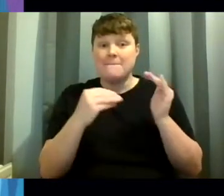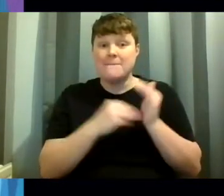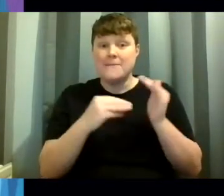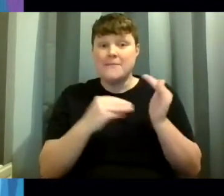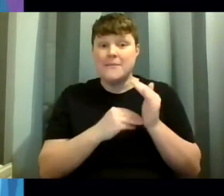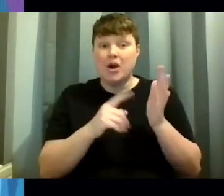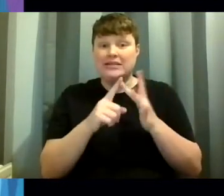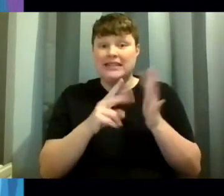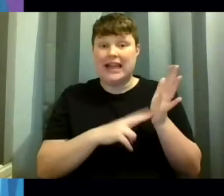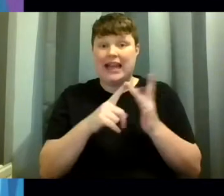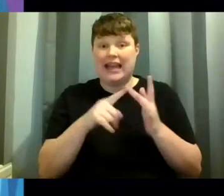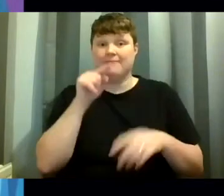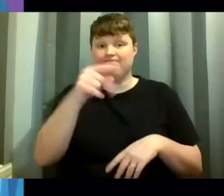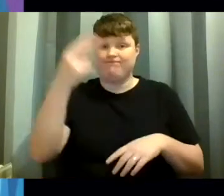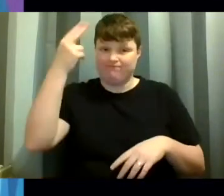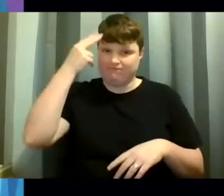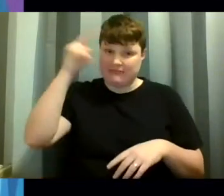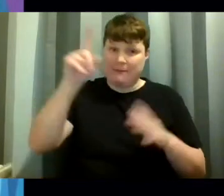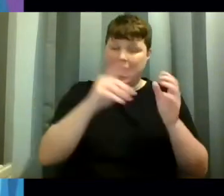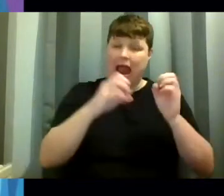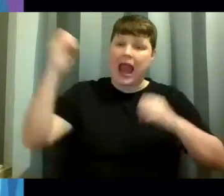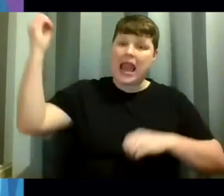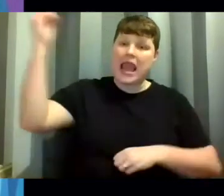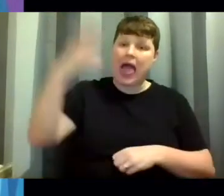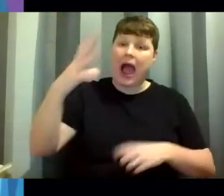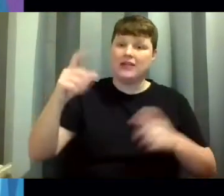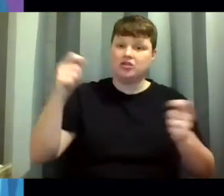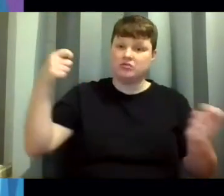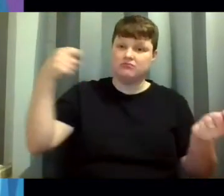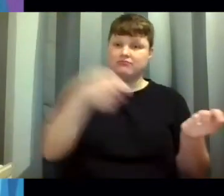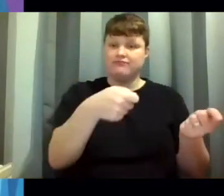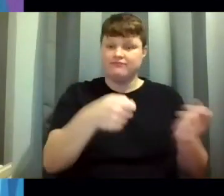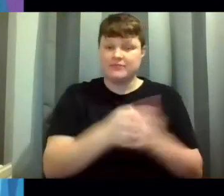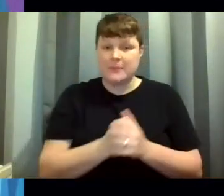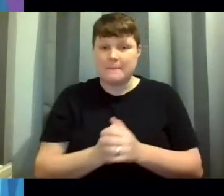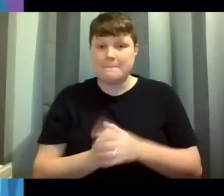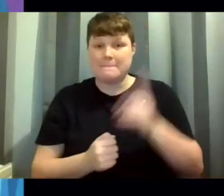as he termed it, was Philipp Bozzini, and his device was "for the examinations